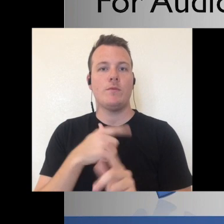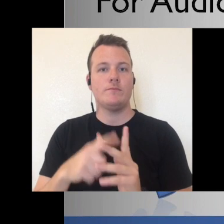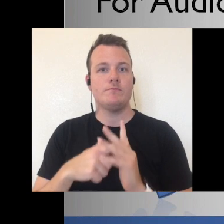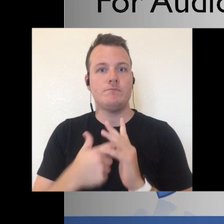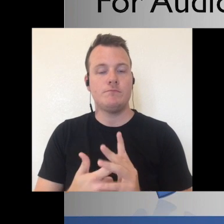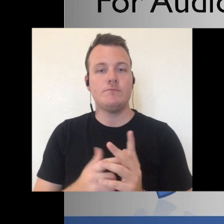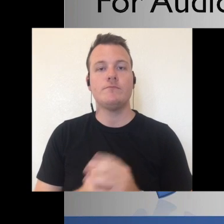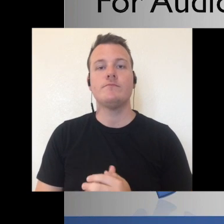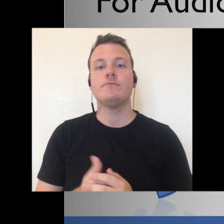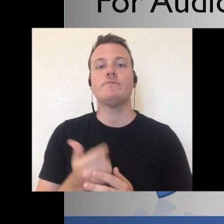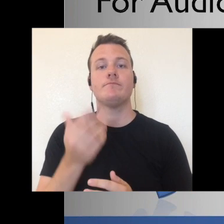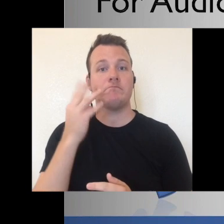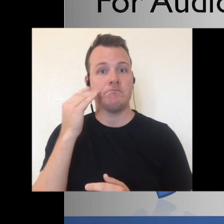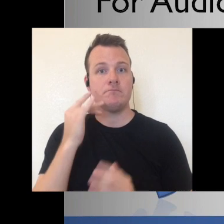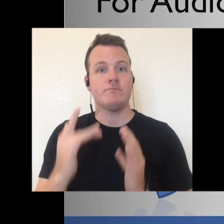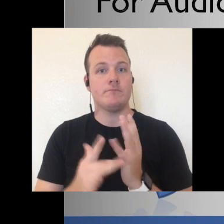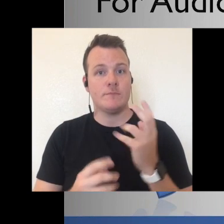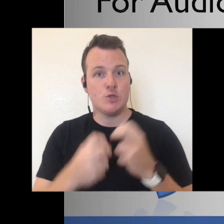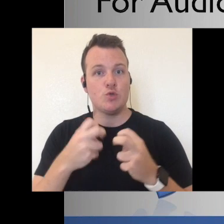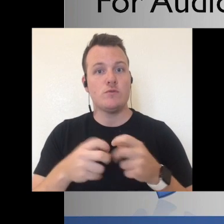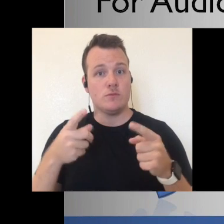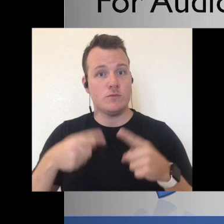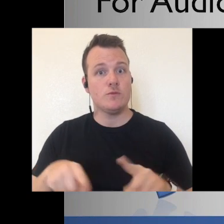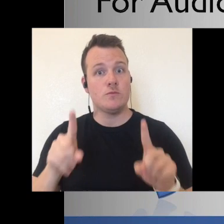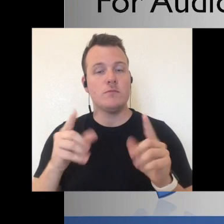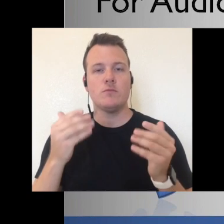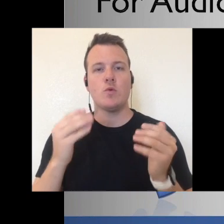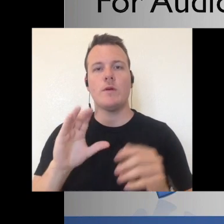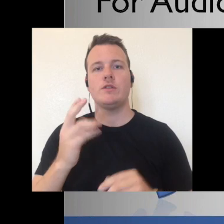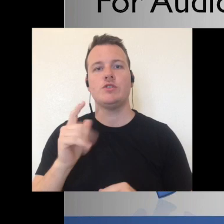If you have any technical challenges during the session, please use the chat